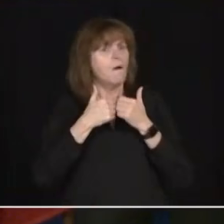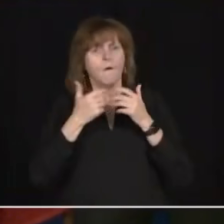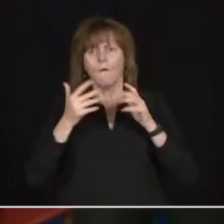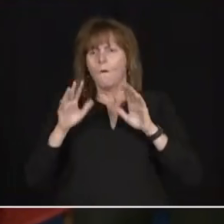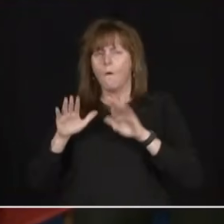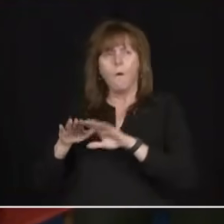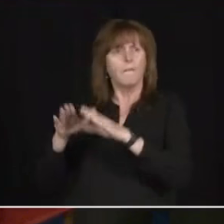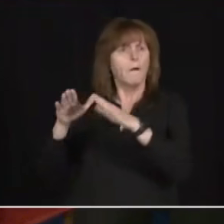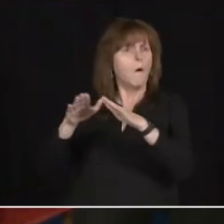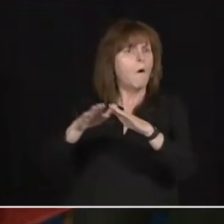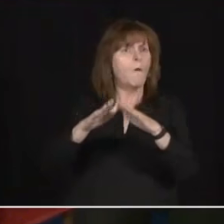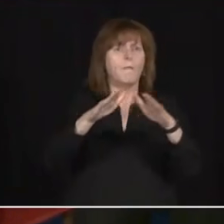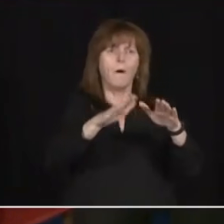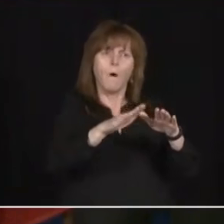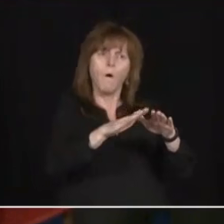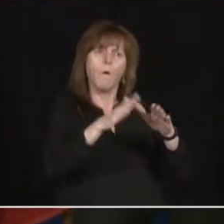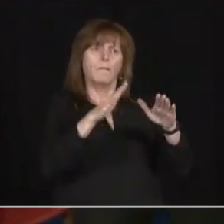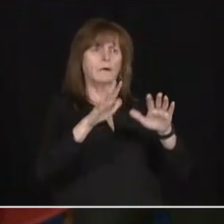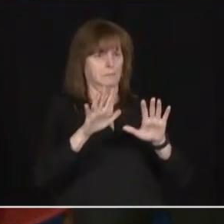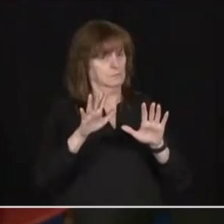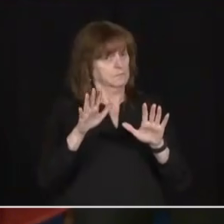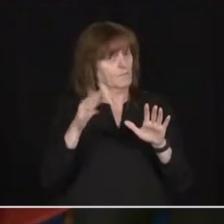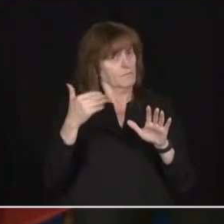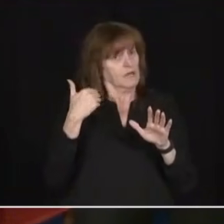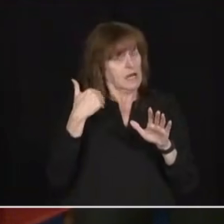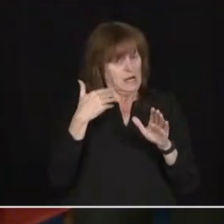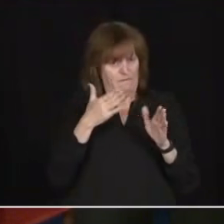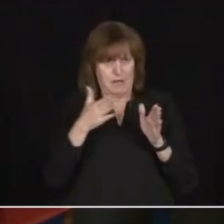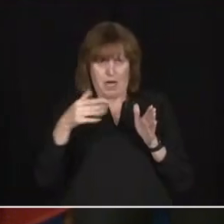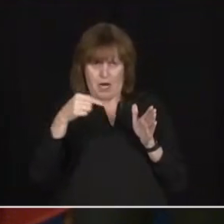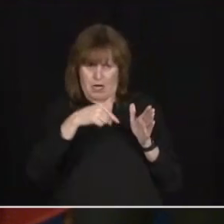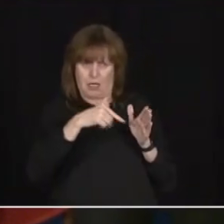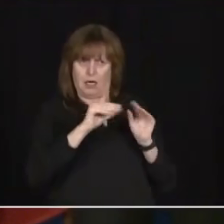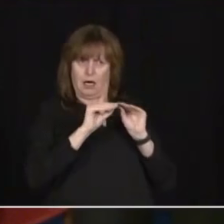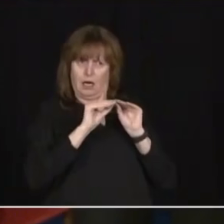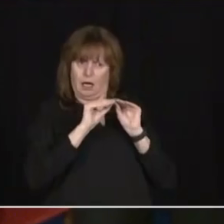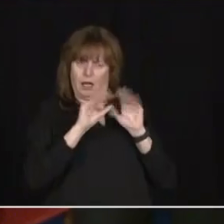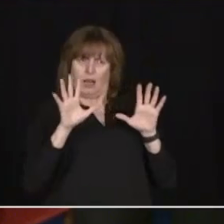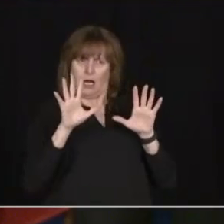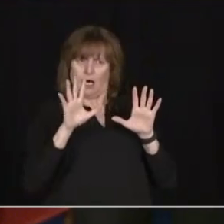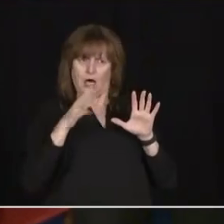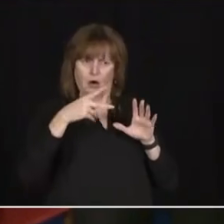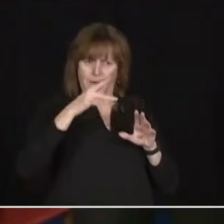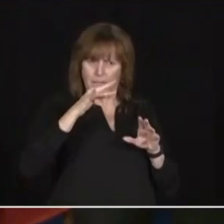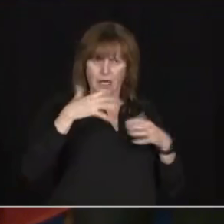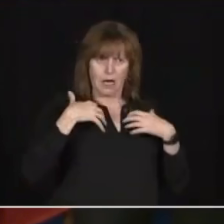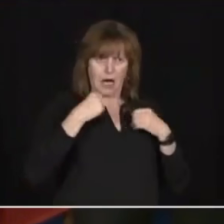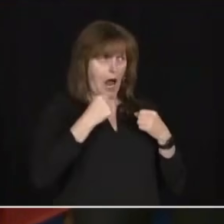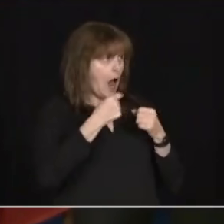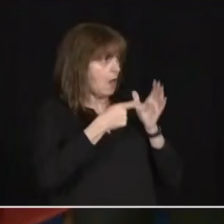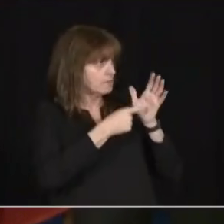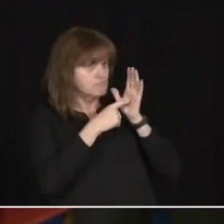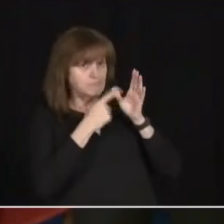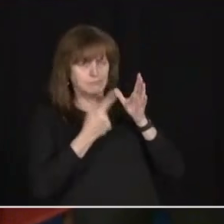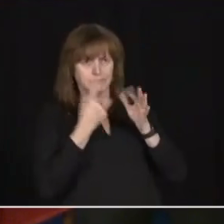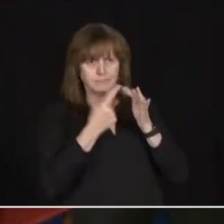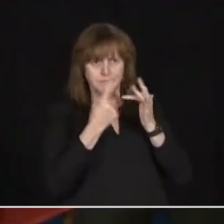released a framework with clear public health criteria to meet before proceeding to each stage of reopening.